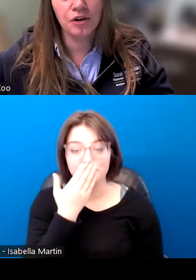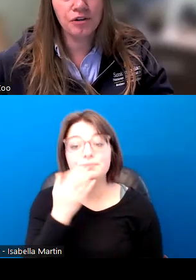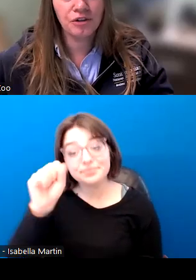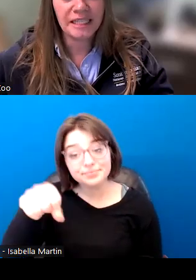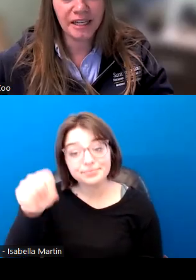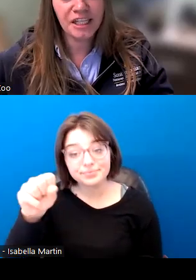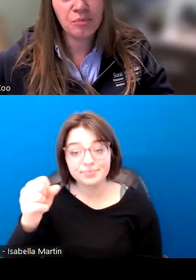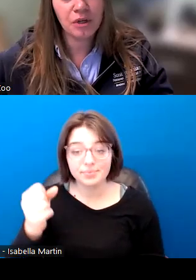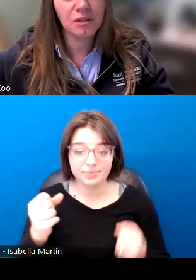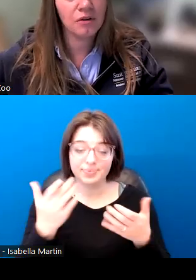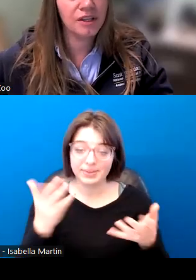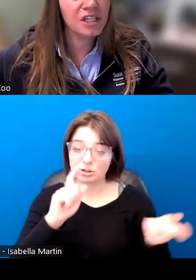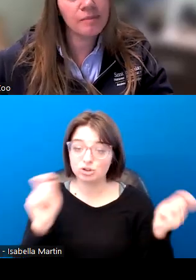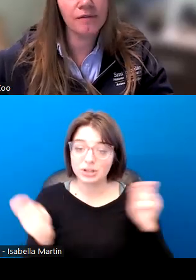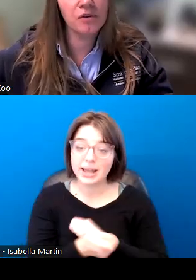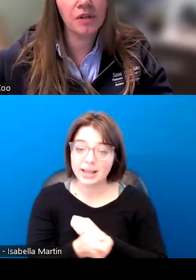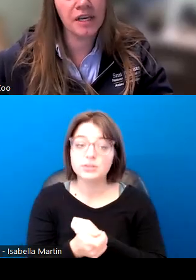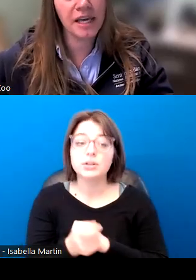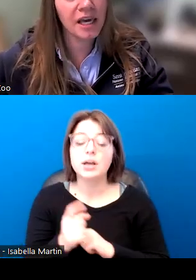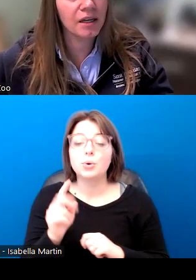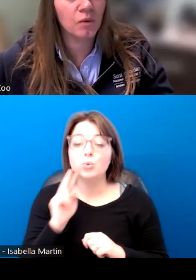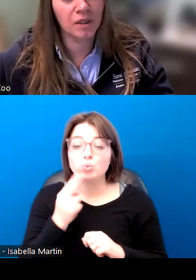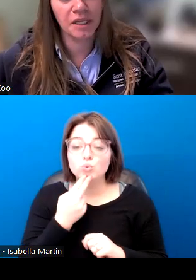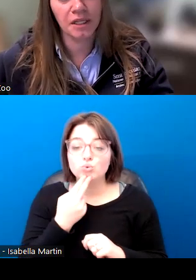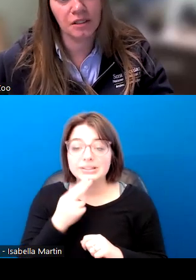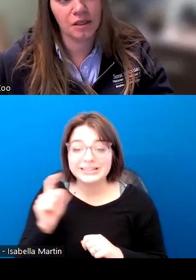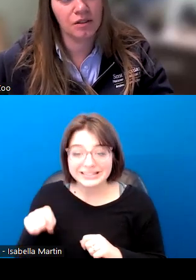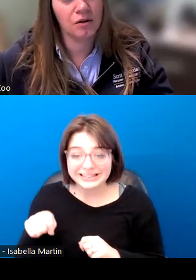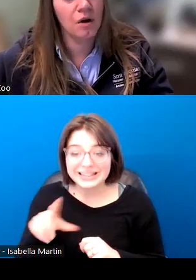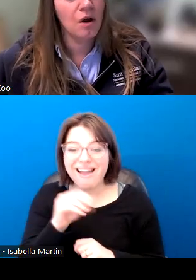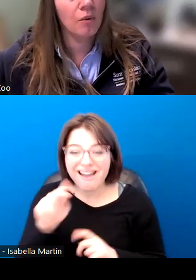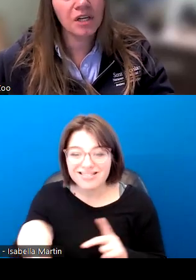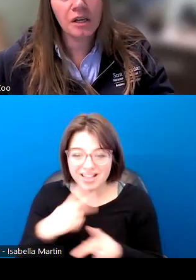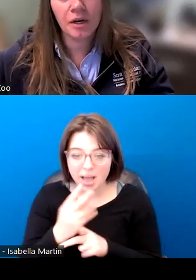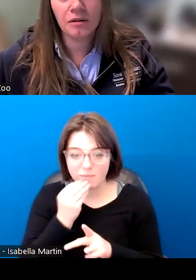nutrient needs, but also in the types of food that they can and will eat. So we're talking about